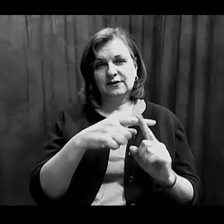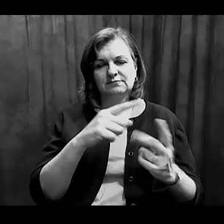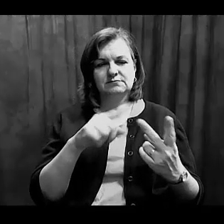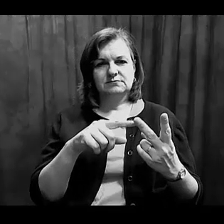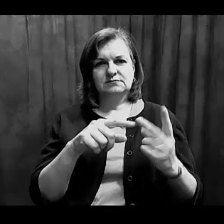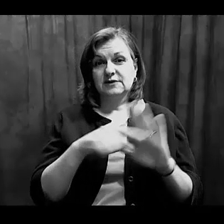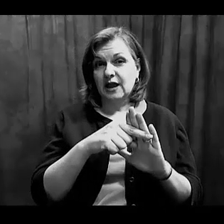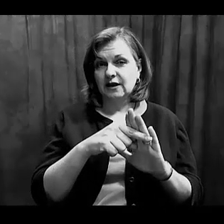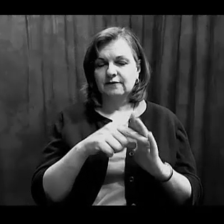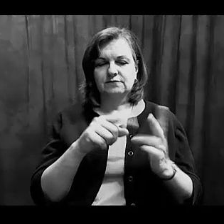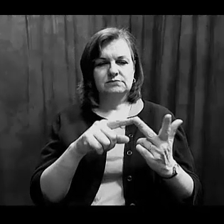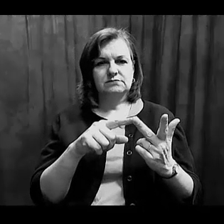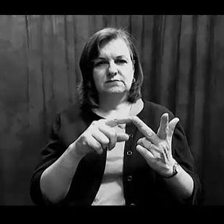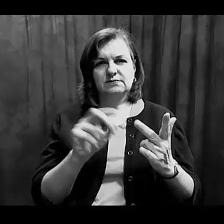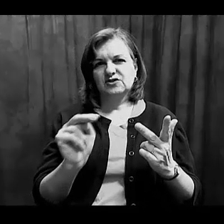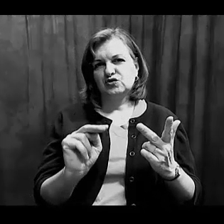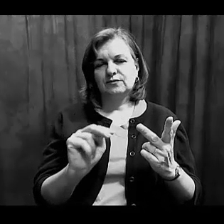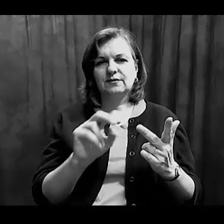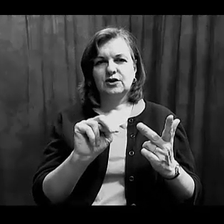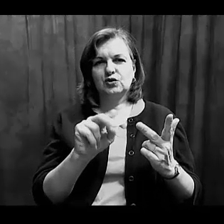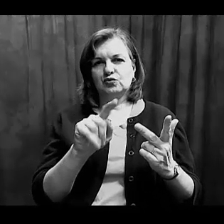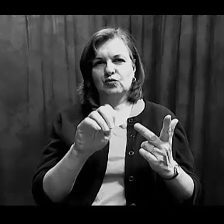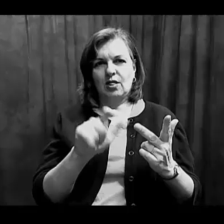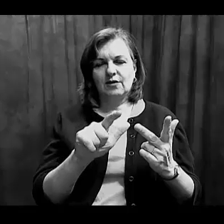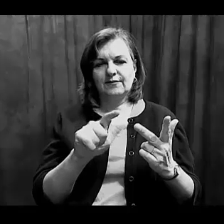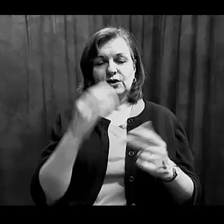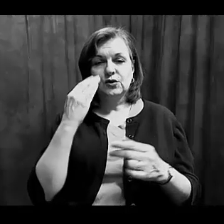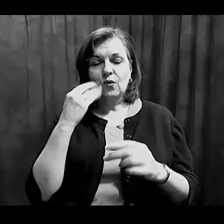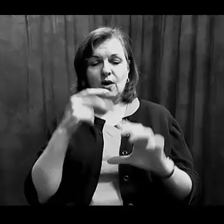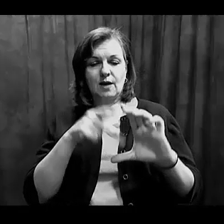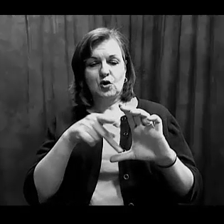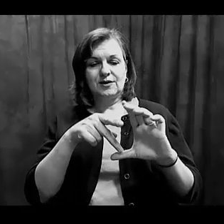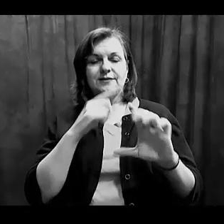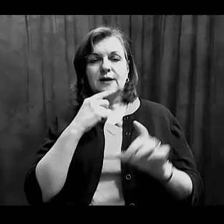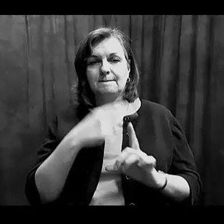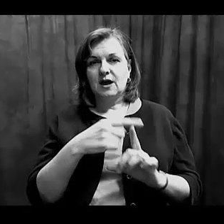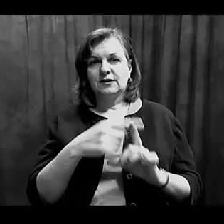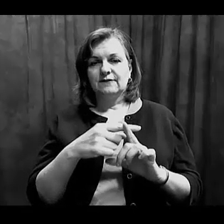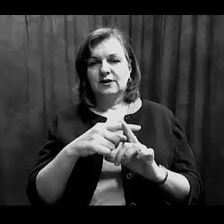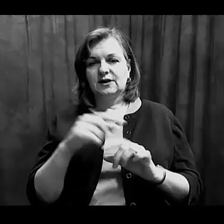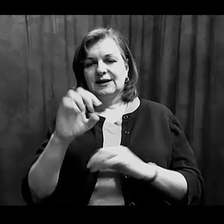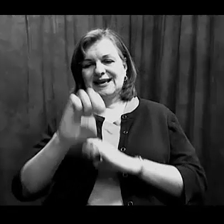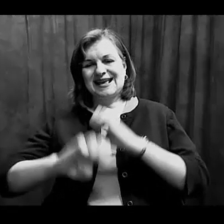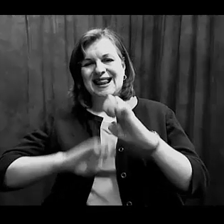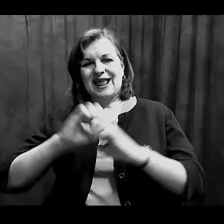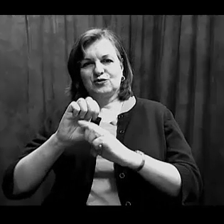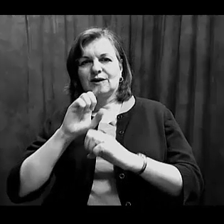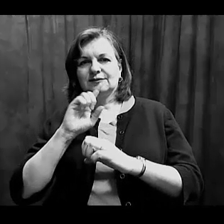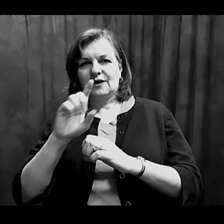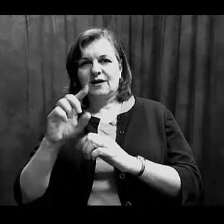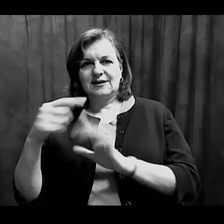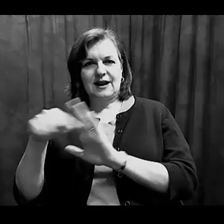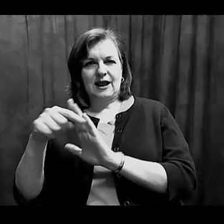negative or neutral and many of you know that protons are positive electrons are negative